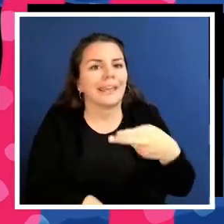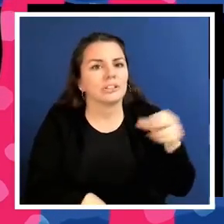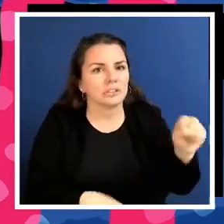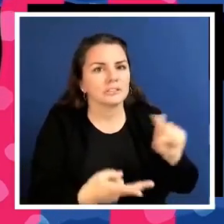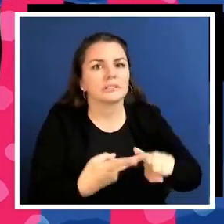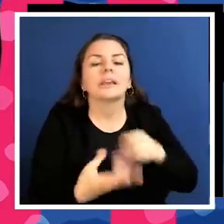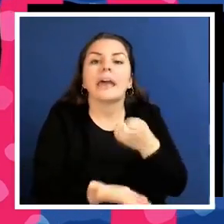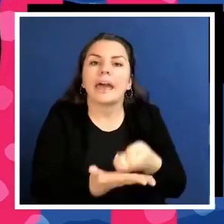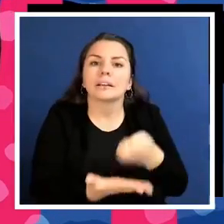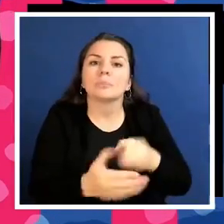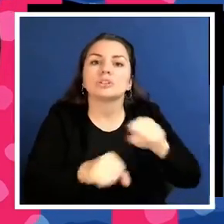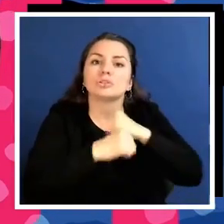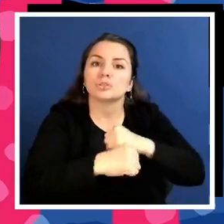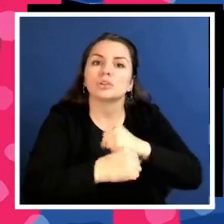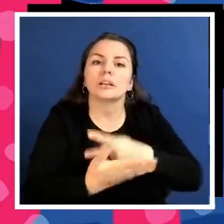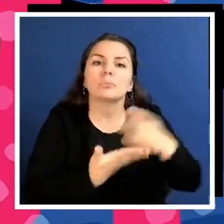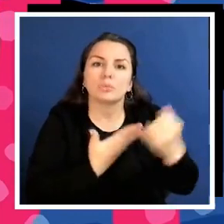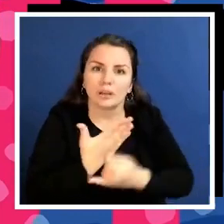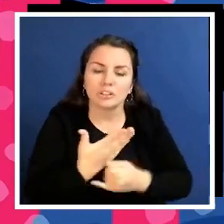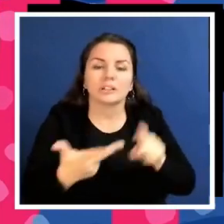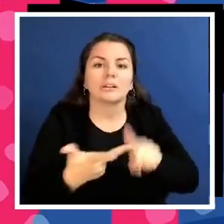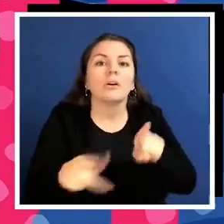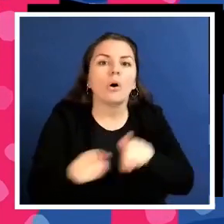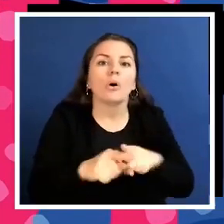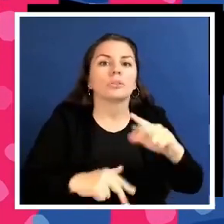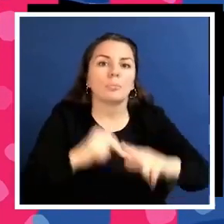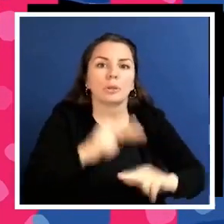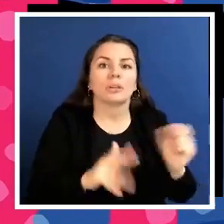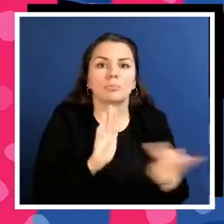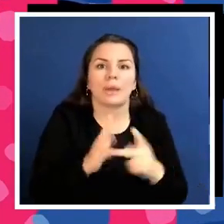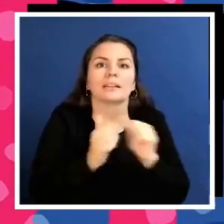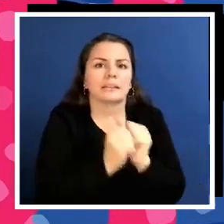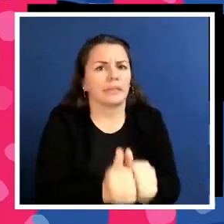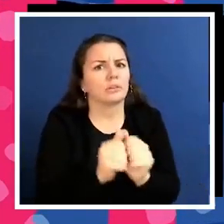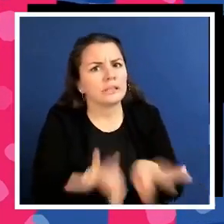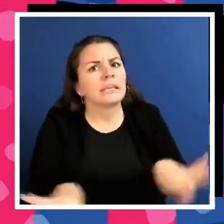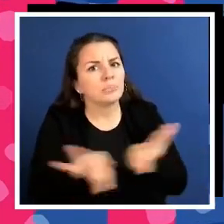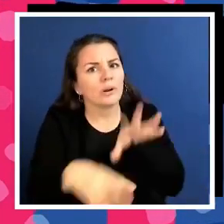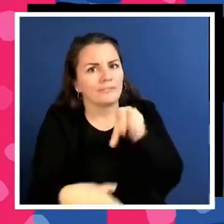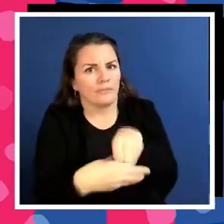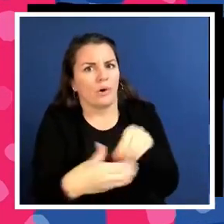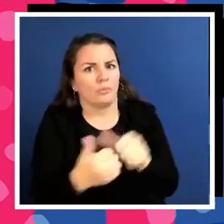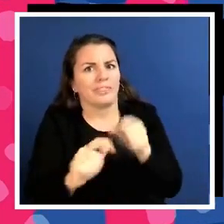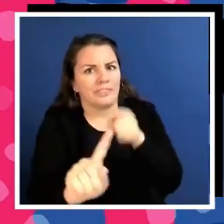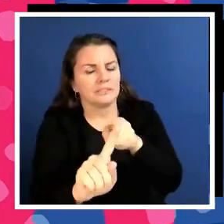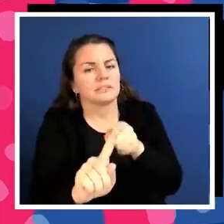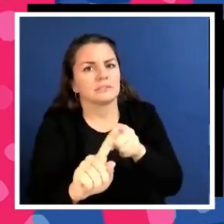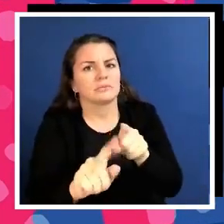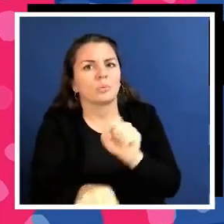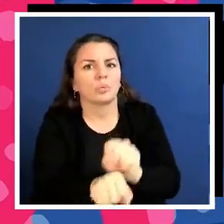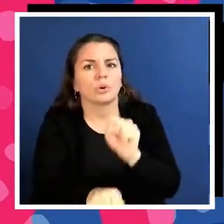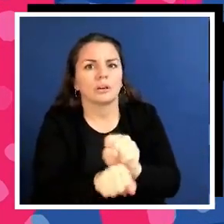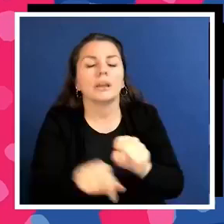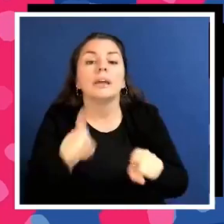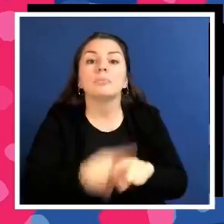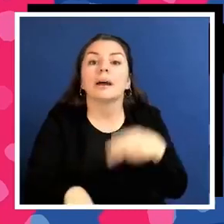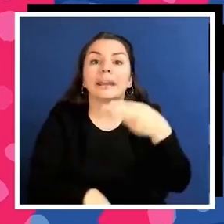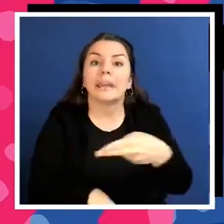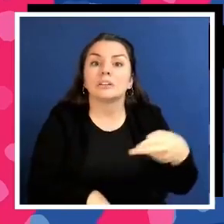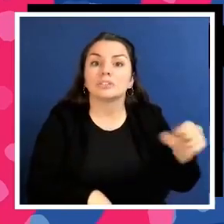GENERATION, OUR CHILDREN.